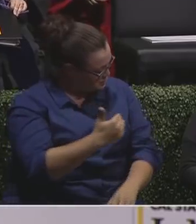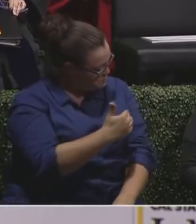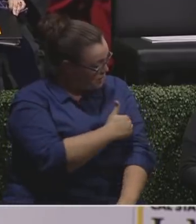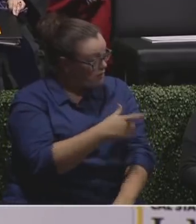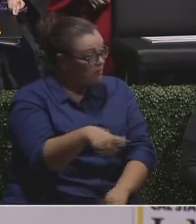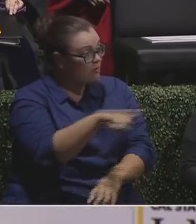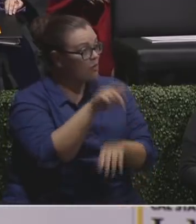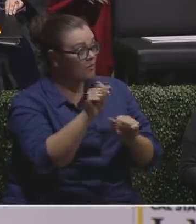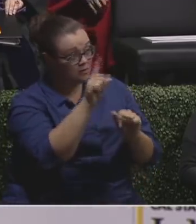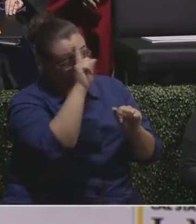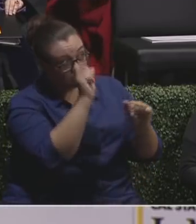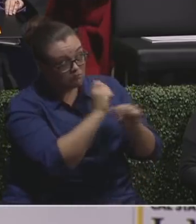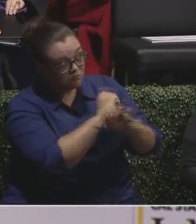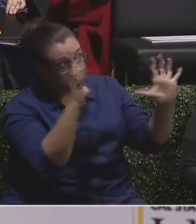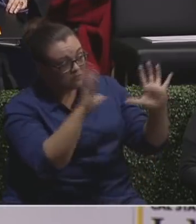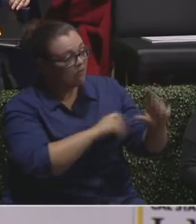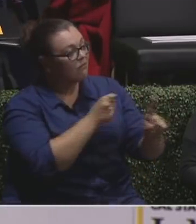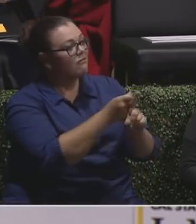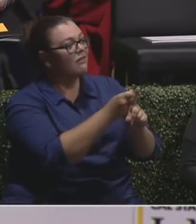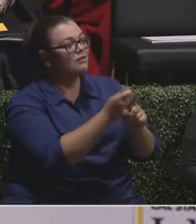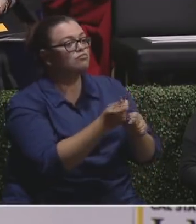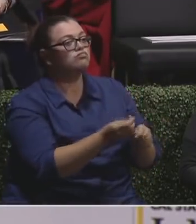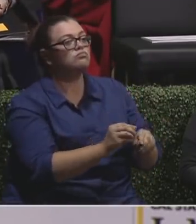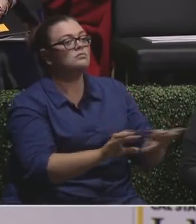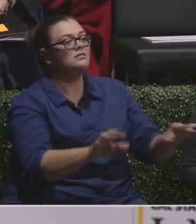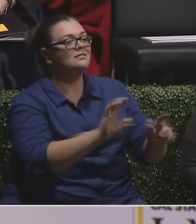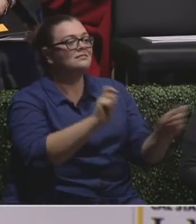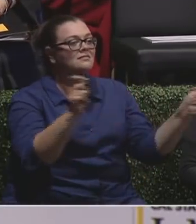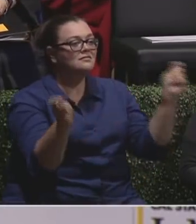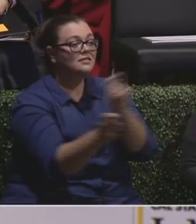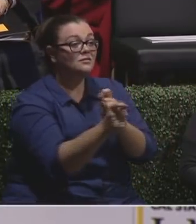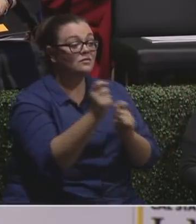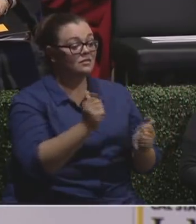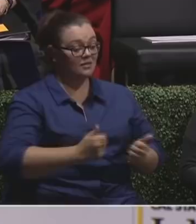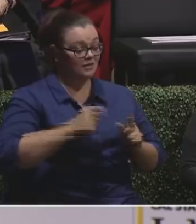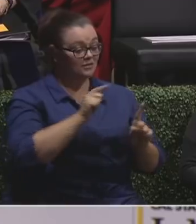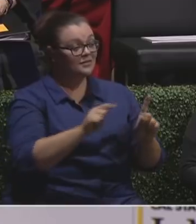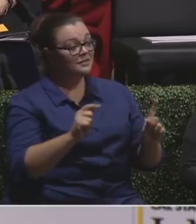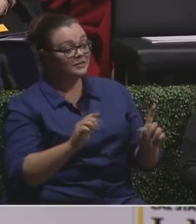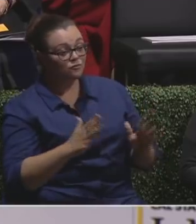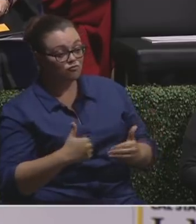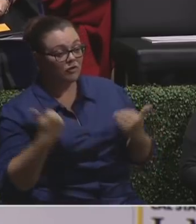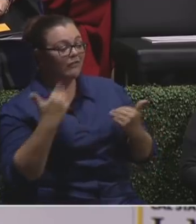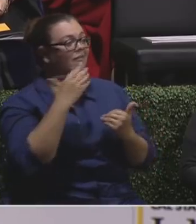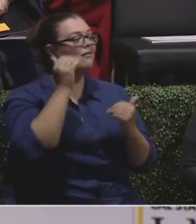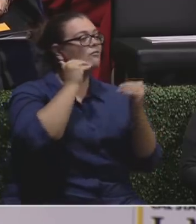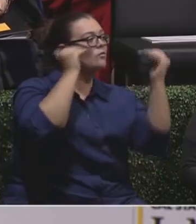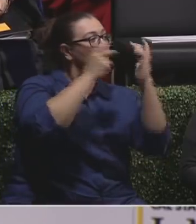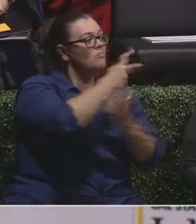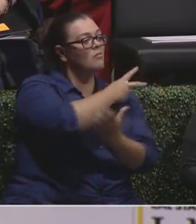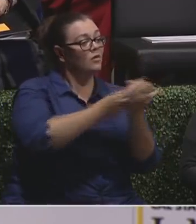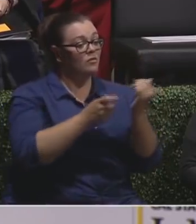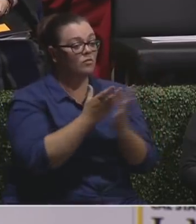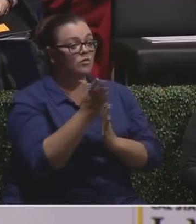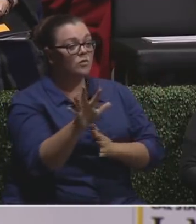SHARE MY STORY AND HOPEFULLY INSPIRE YOU TO BE A LITTLE BIT MORE COURAGEOUS AND A LITTLE BIT MORE WILLING TO EMBRACE THE